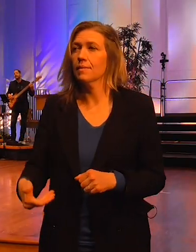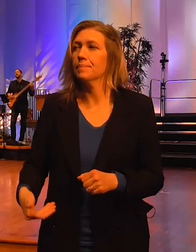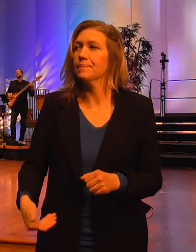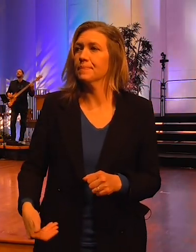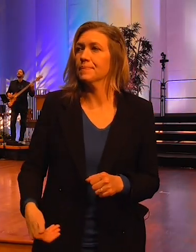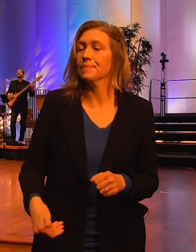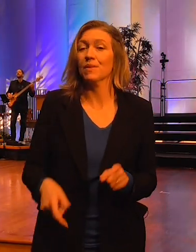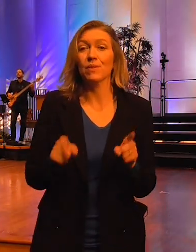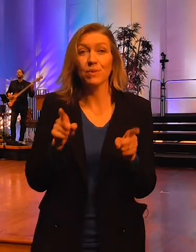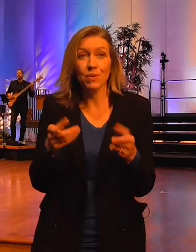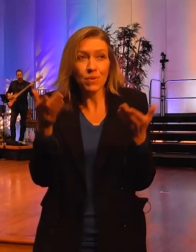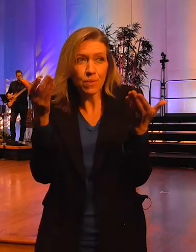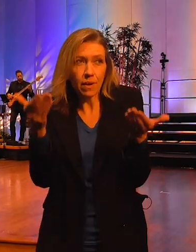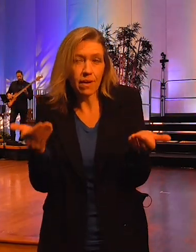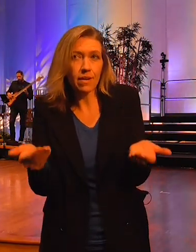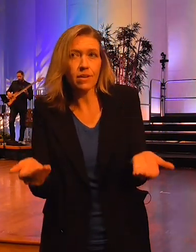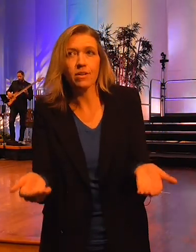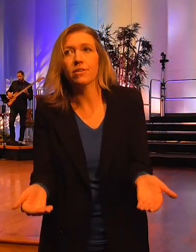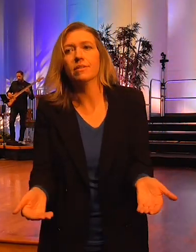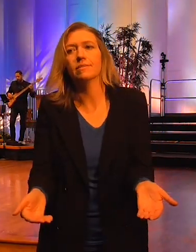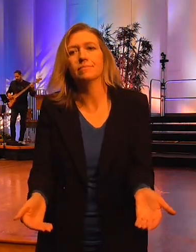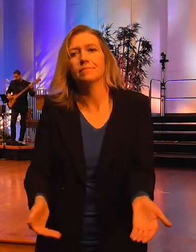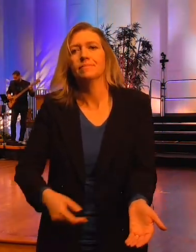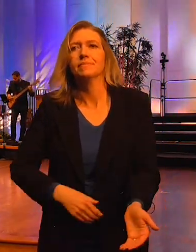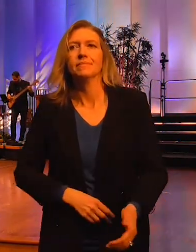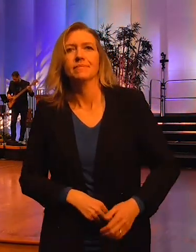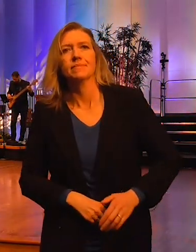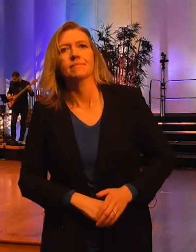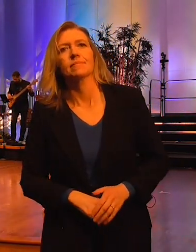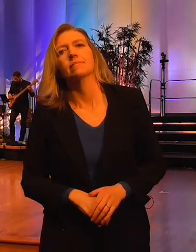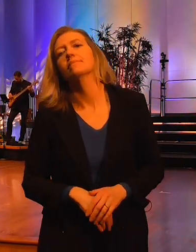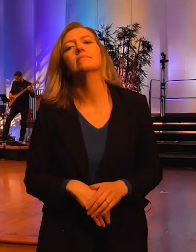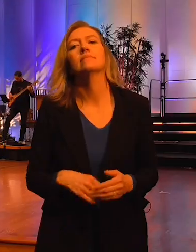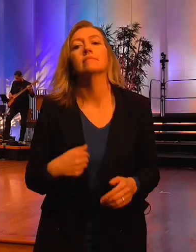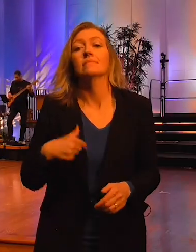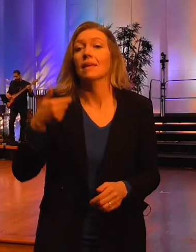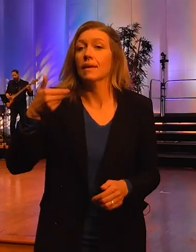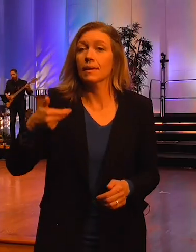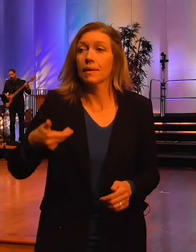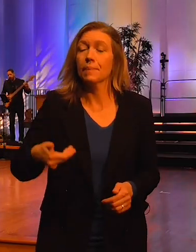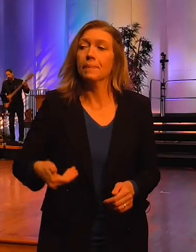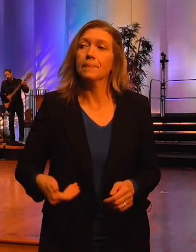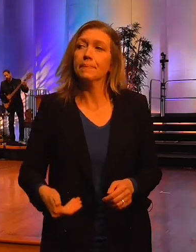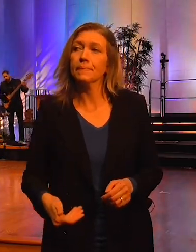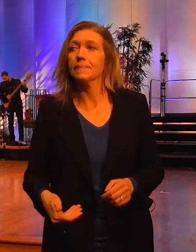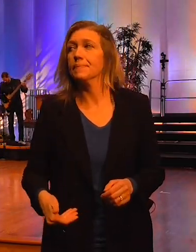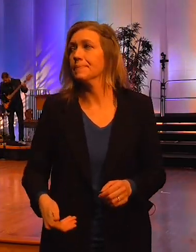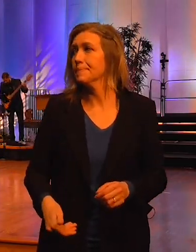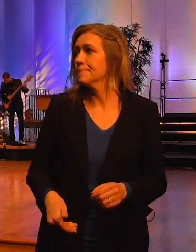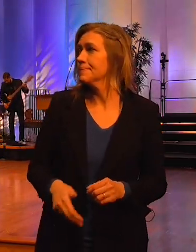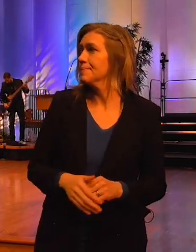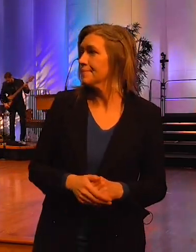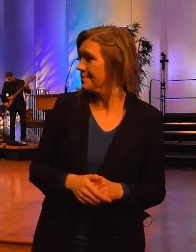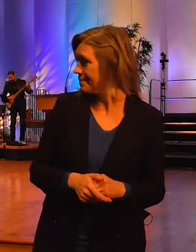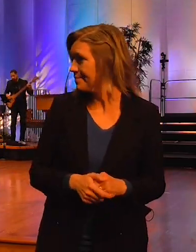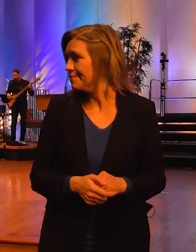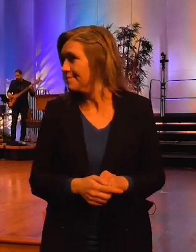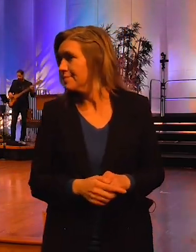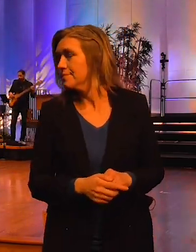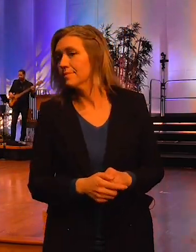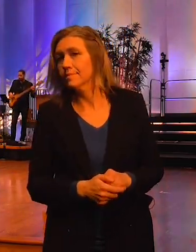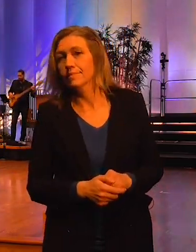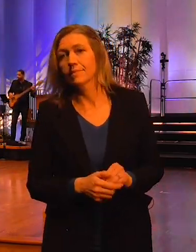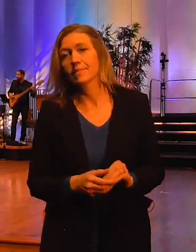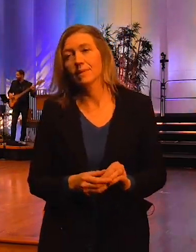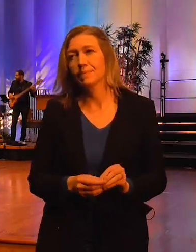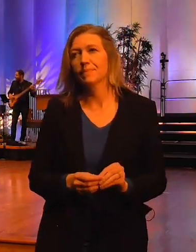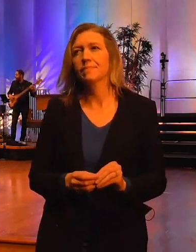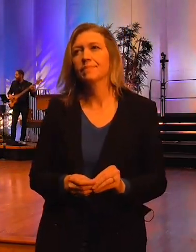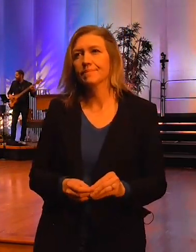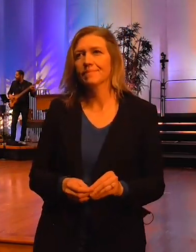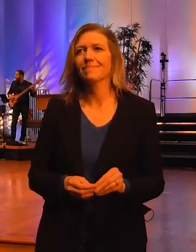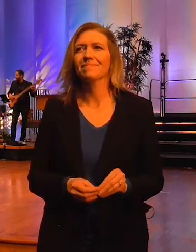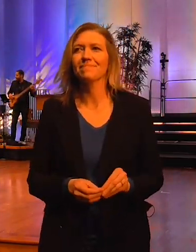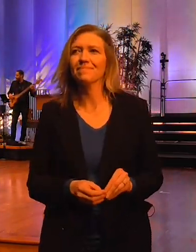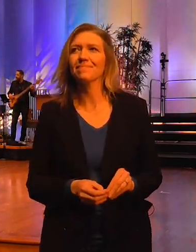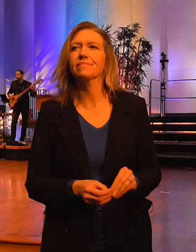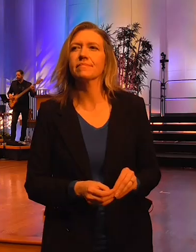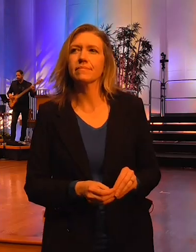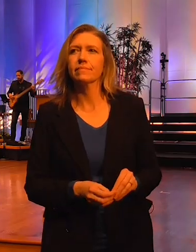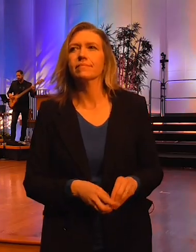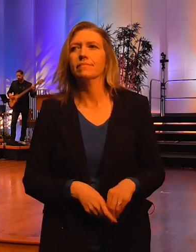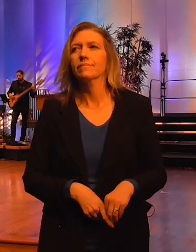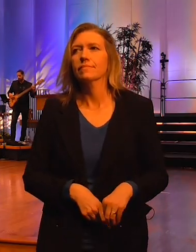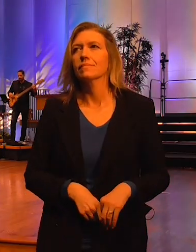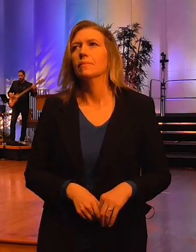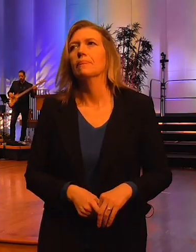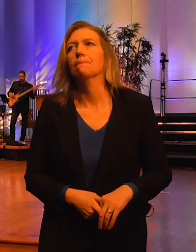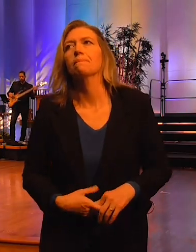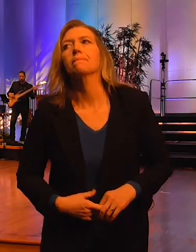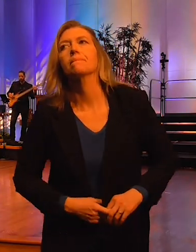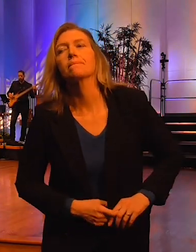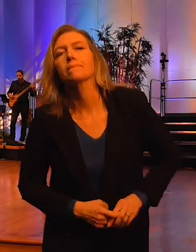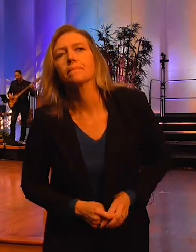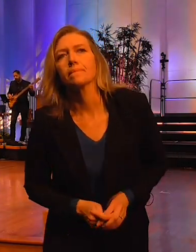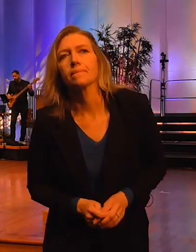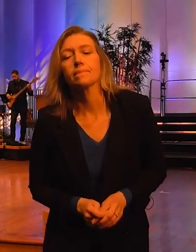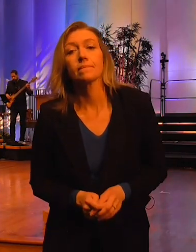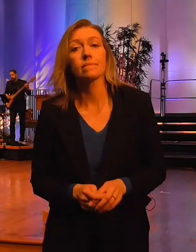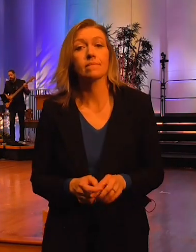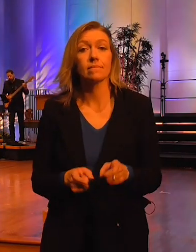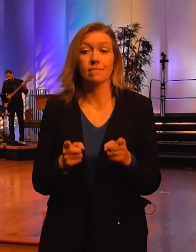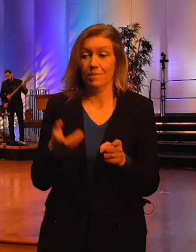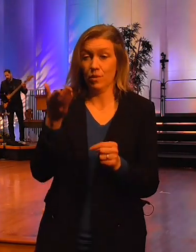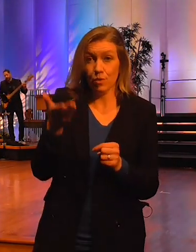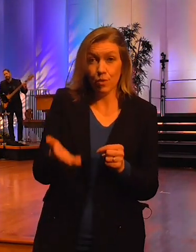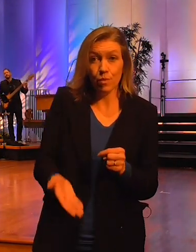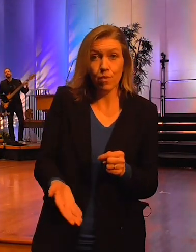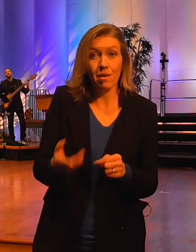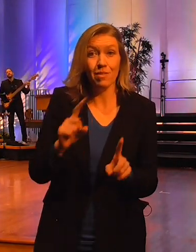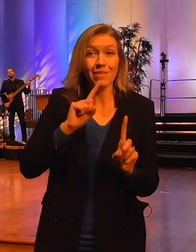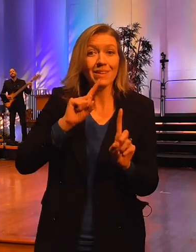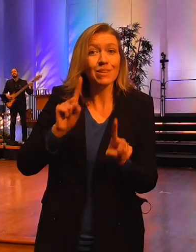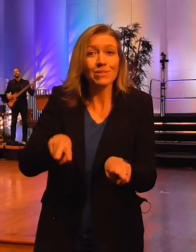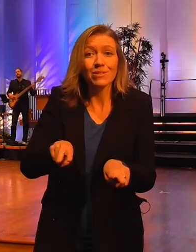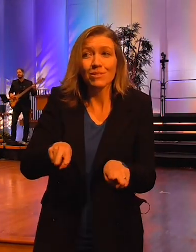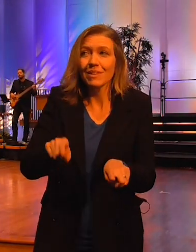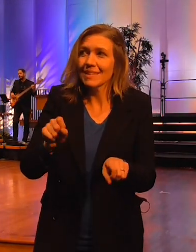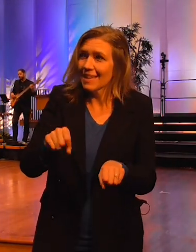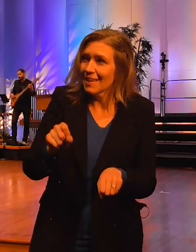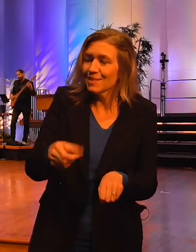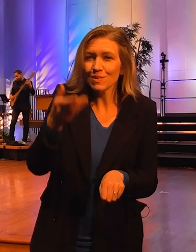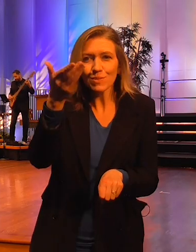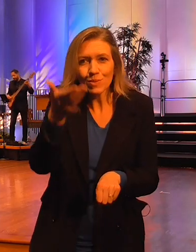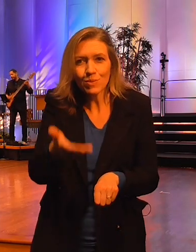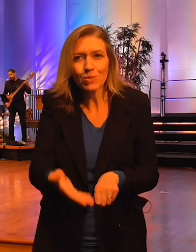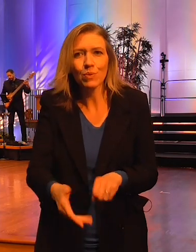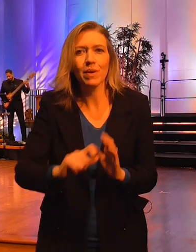Are I Am you are the answer yes you are the key that unlocks the